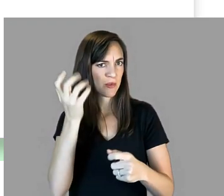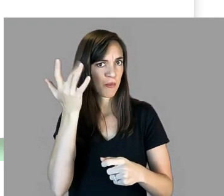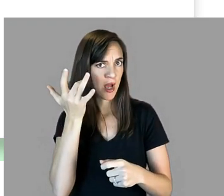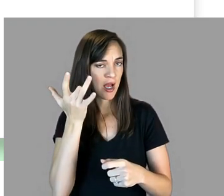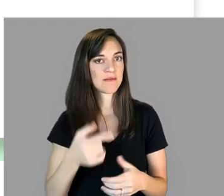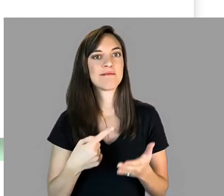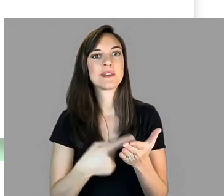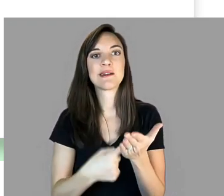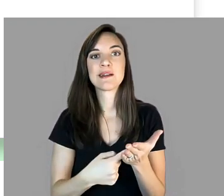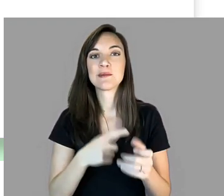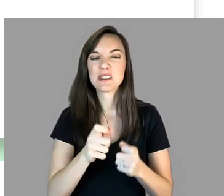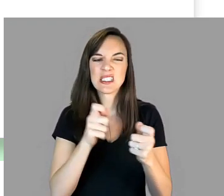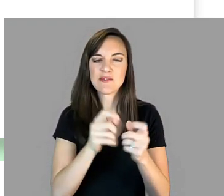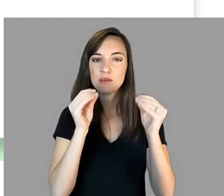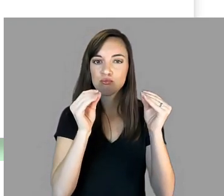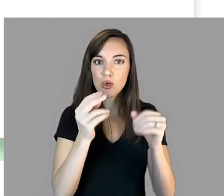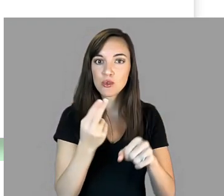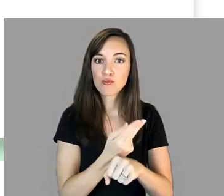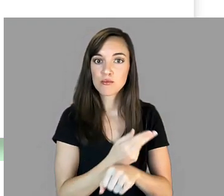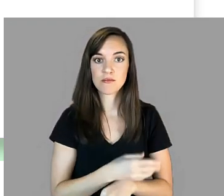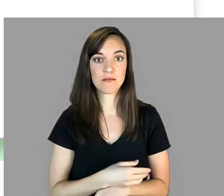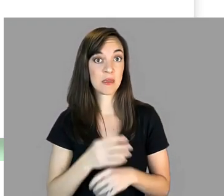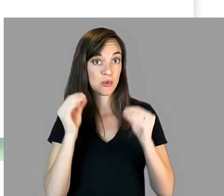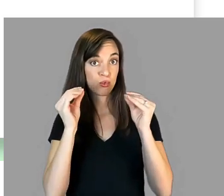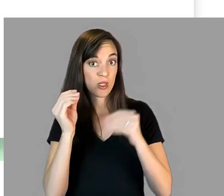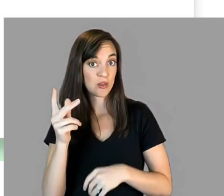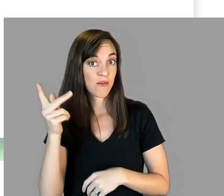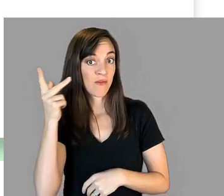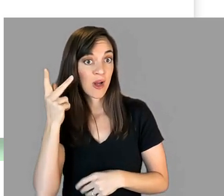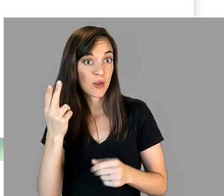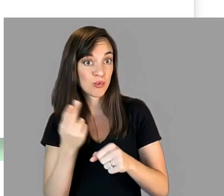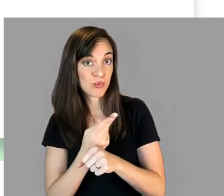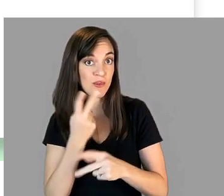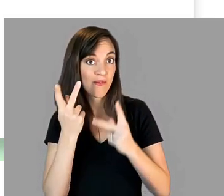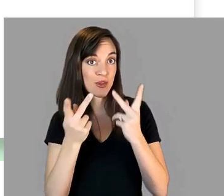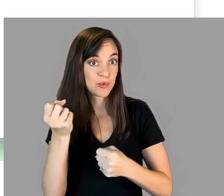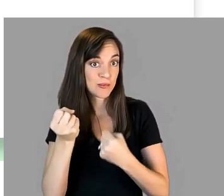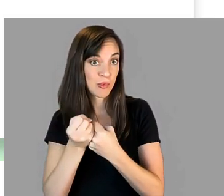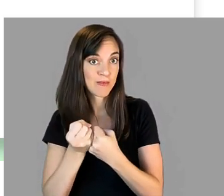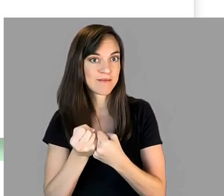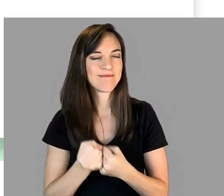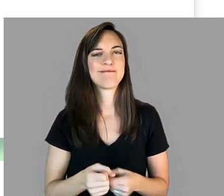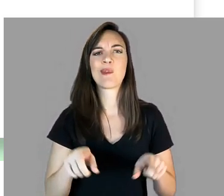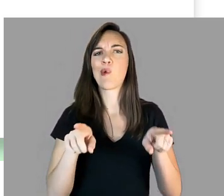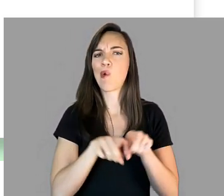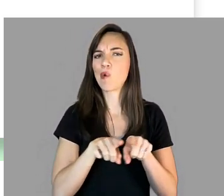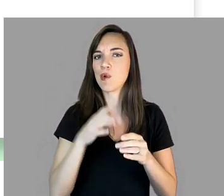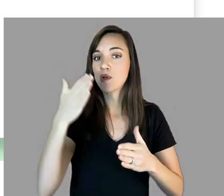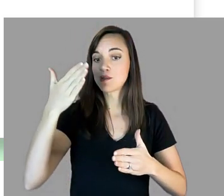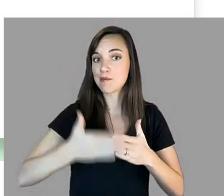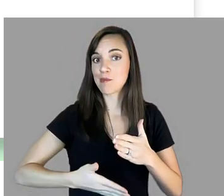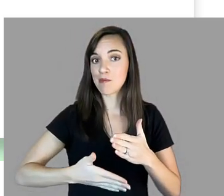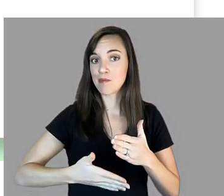It is specific because it discusses the specific instruction that will be used, “instruction in phonics with visual supports"